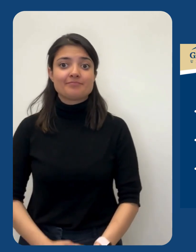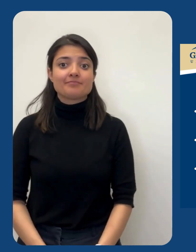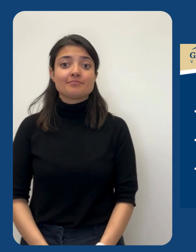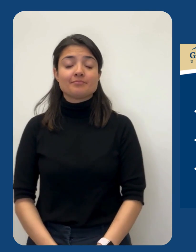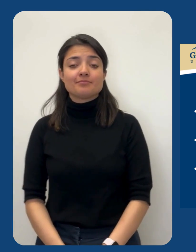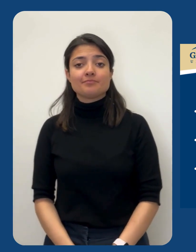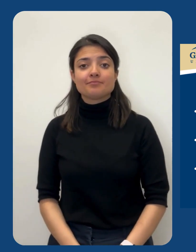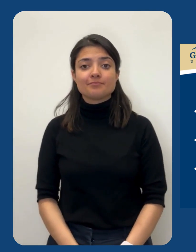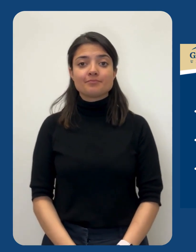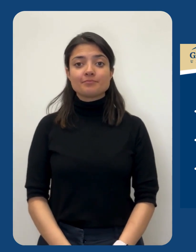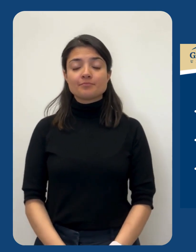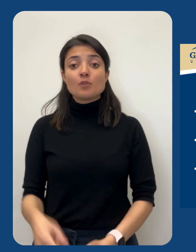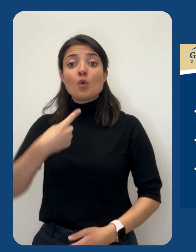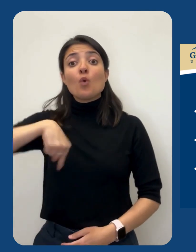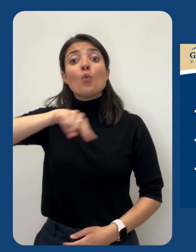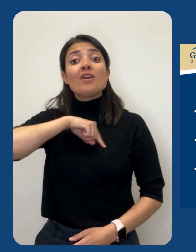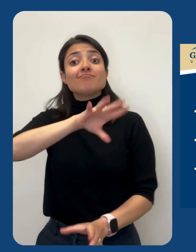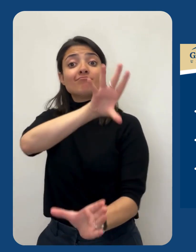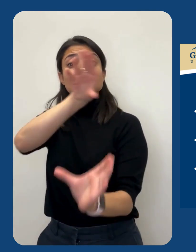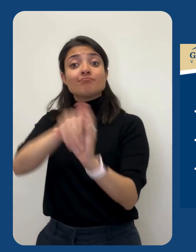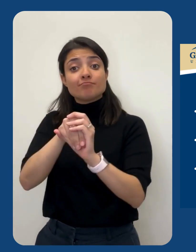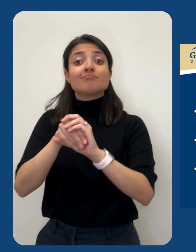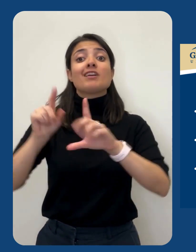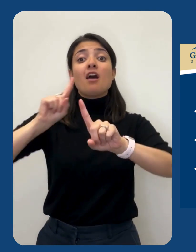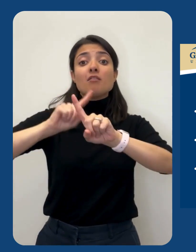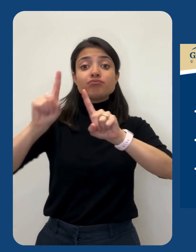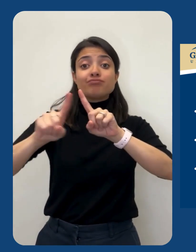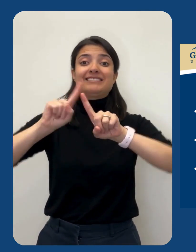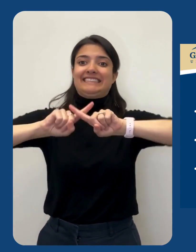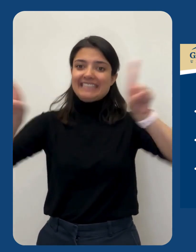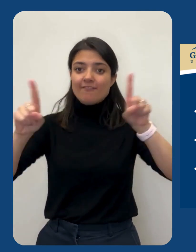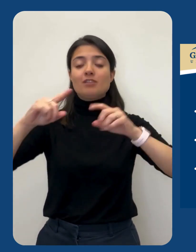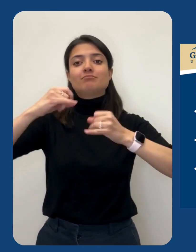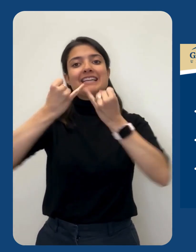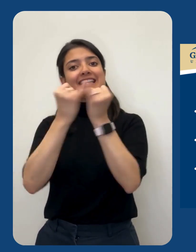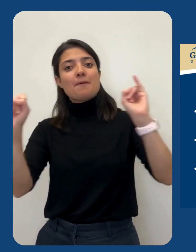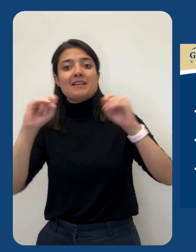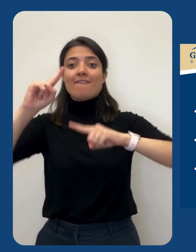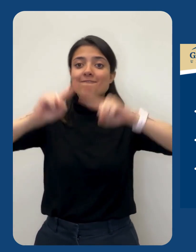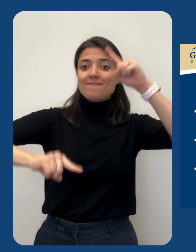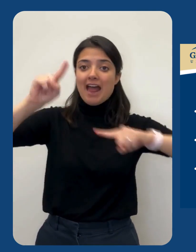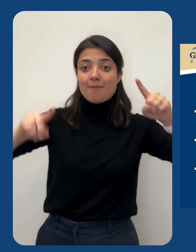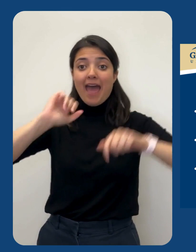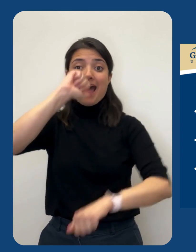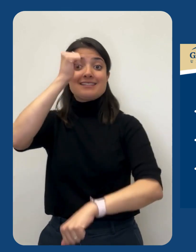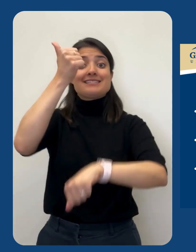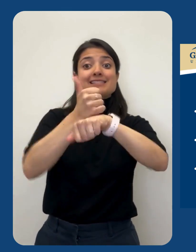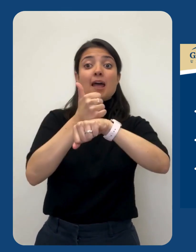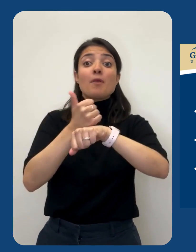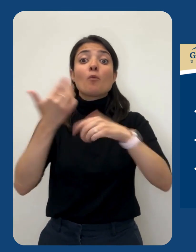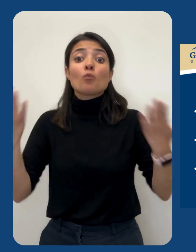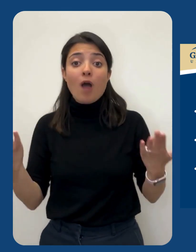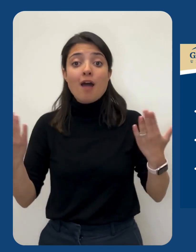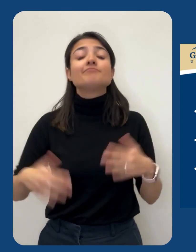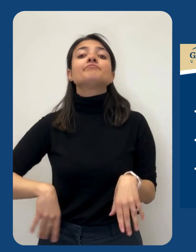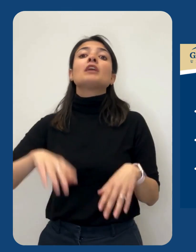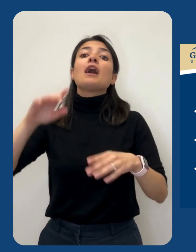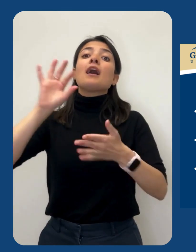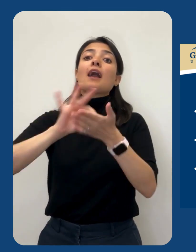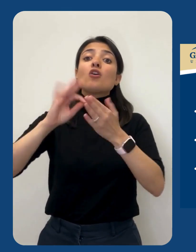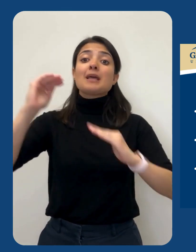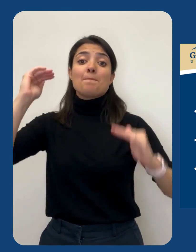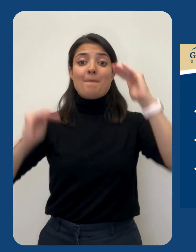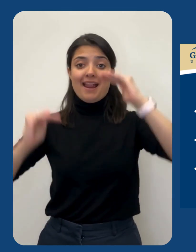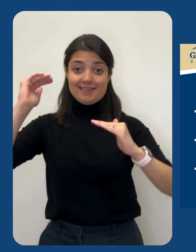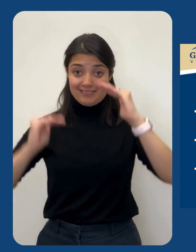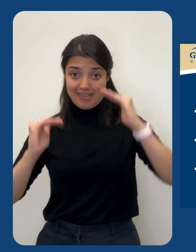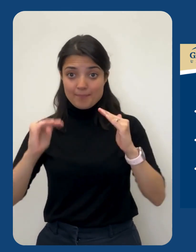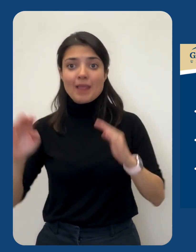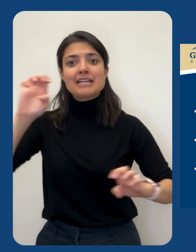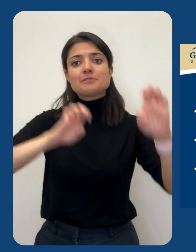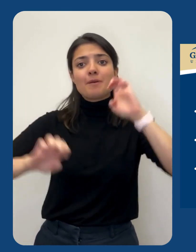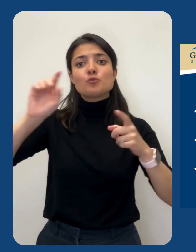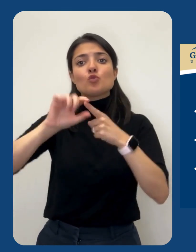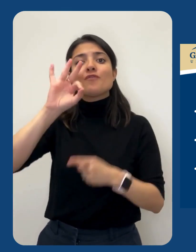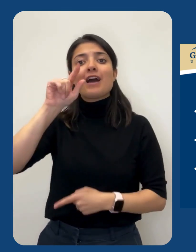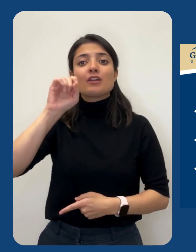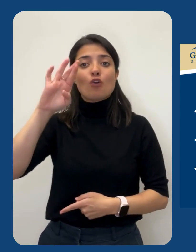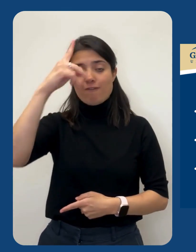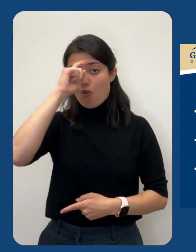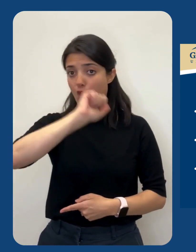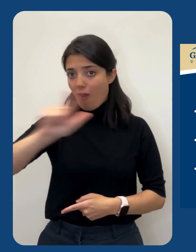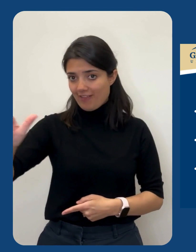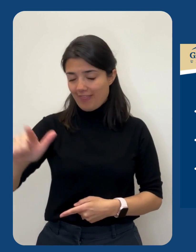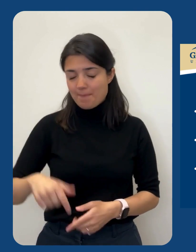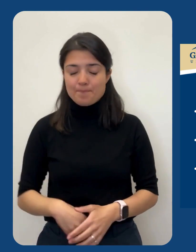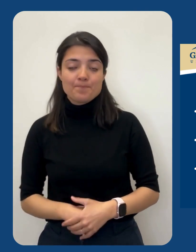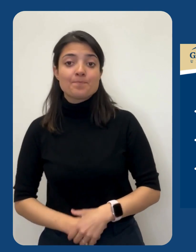We included several different independent variables, and set up a counterbalanced experiment to factor for all of them.